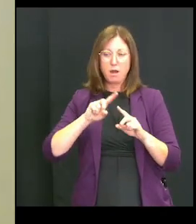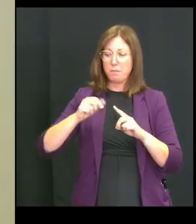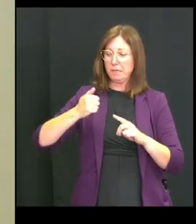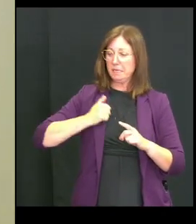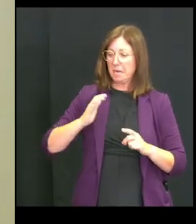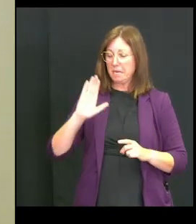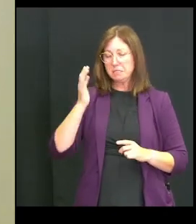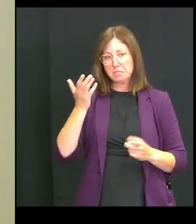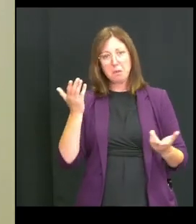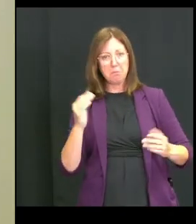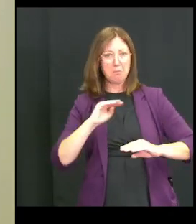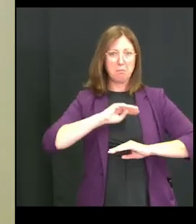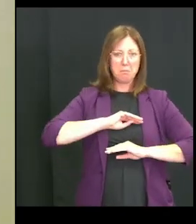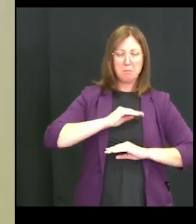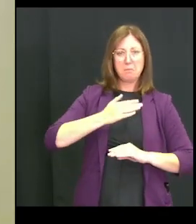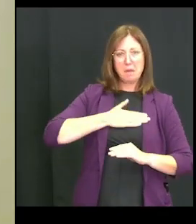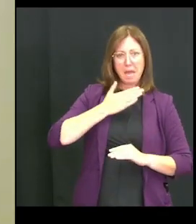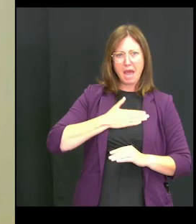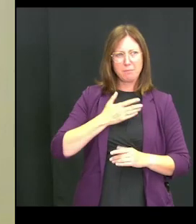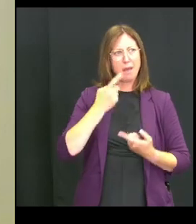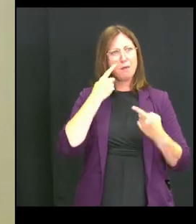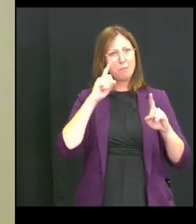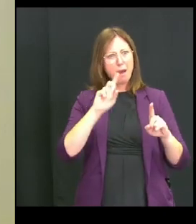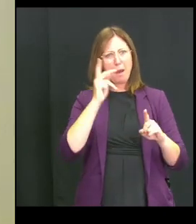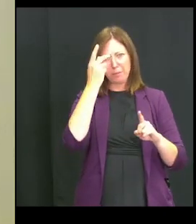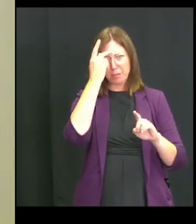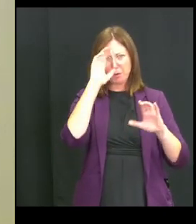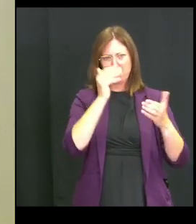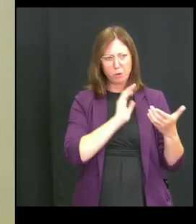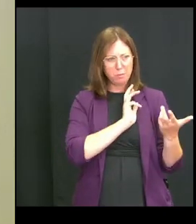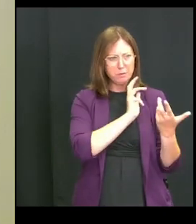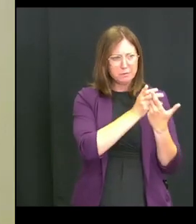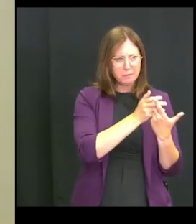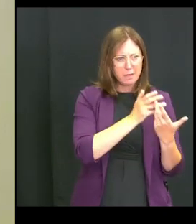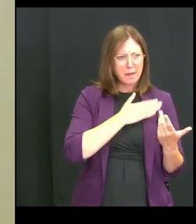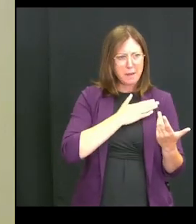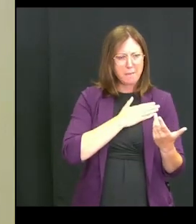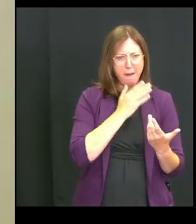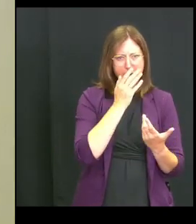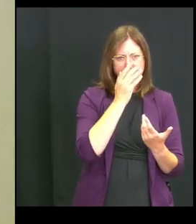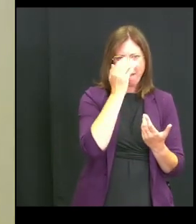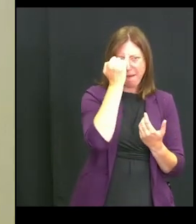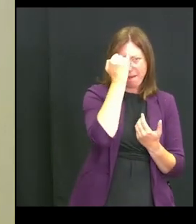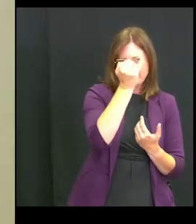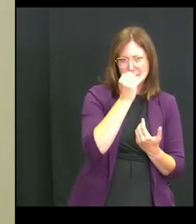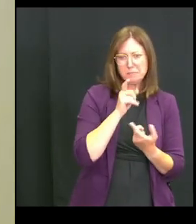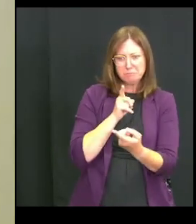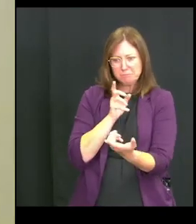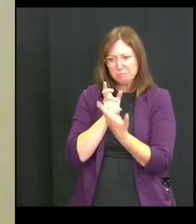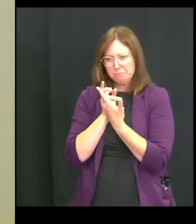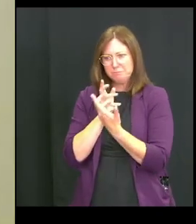Suddenly they found parties that were closer to them in ideological terms. That's reflected in Eric's data,